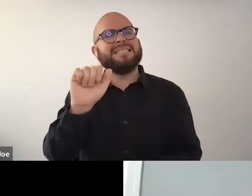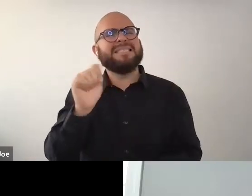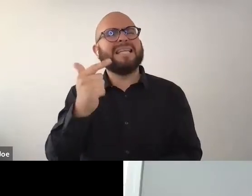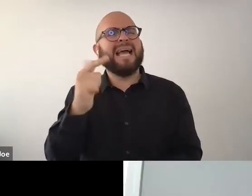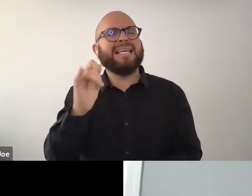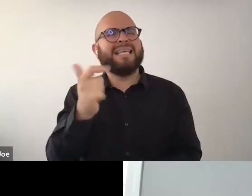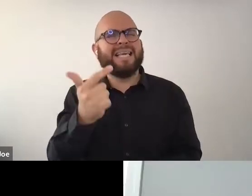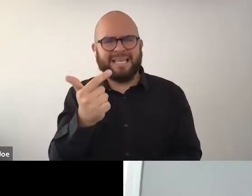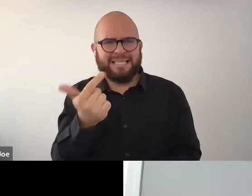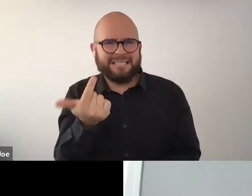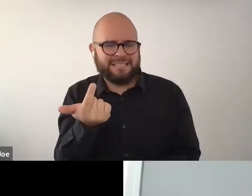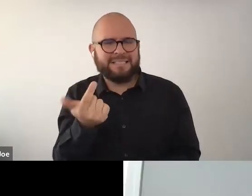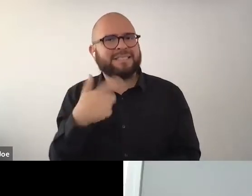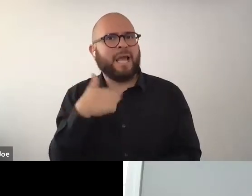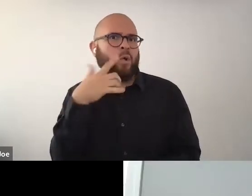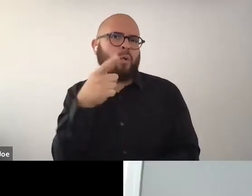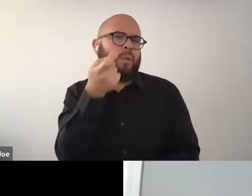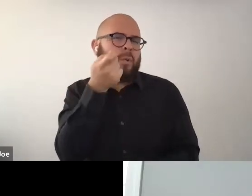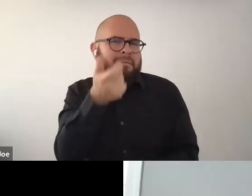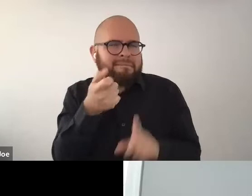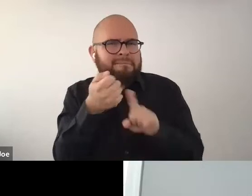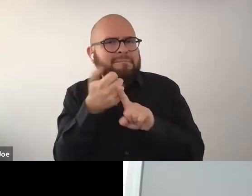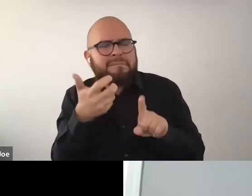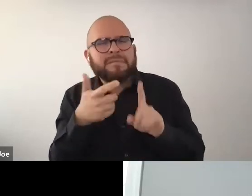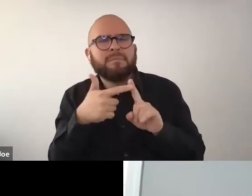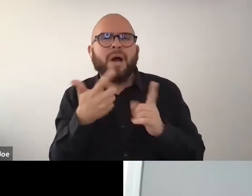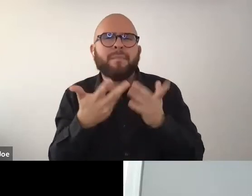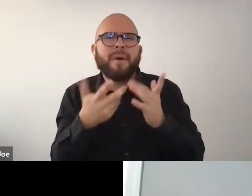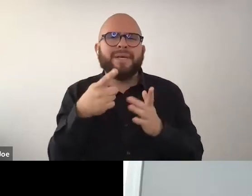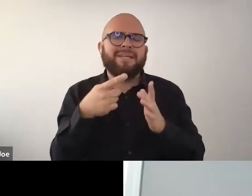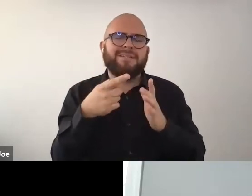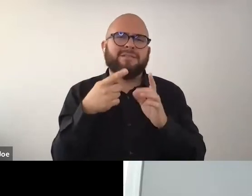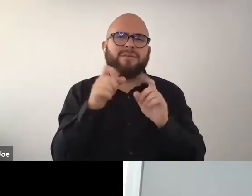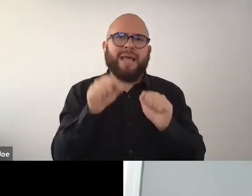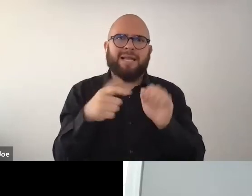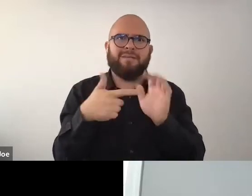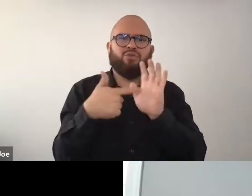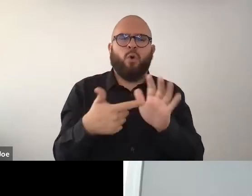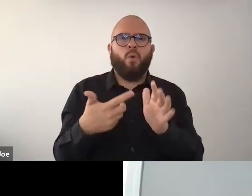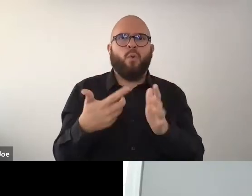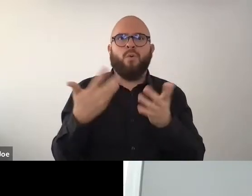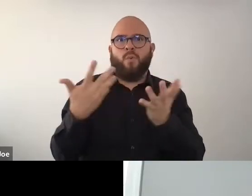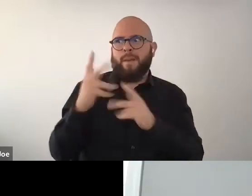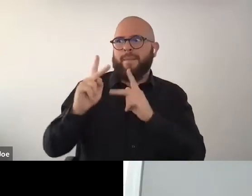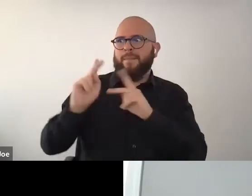but you know, distinctions in what maybe people are used to versus how this is working now.